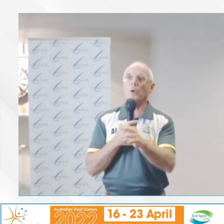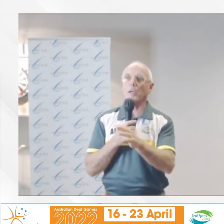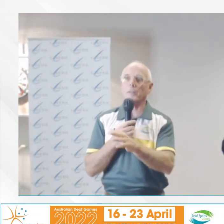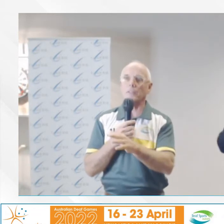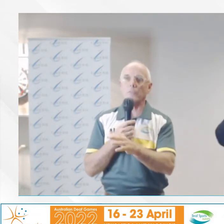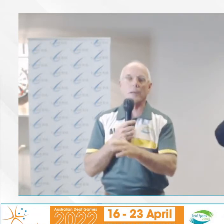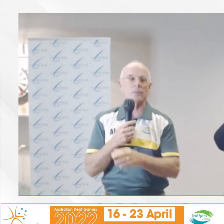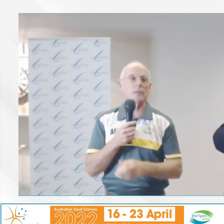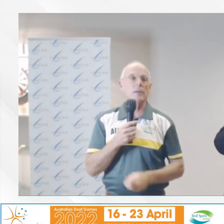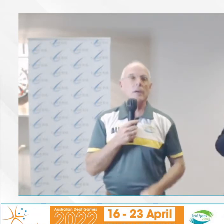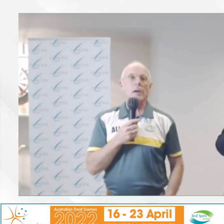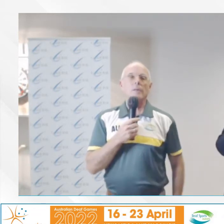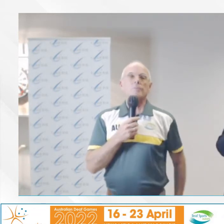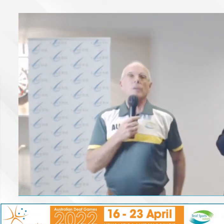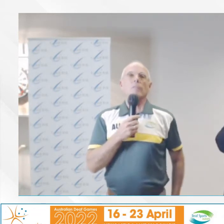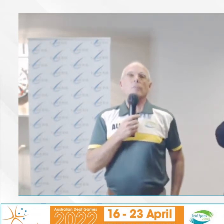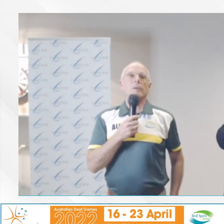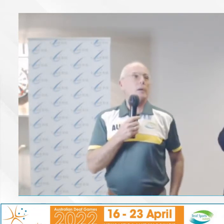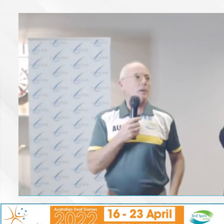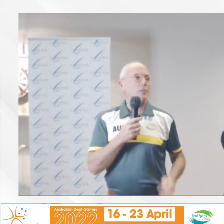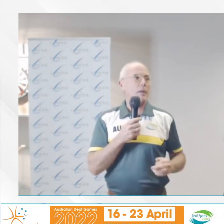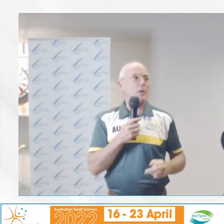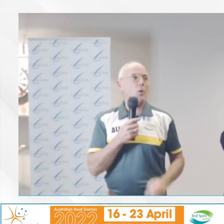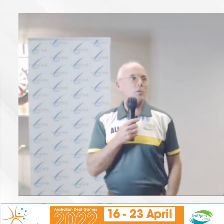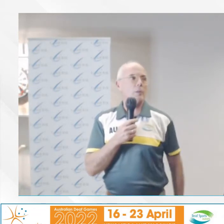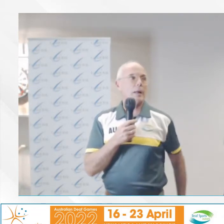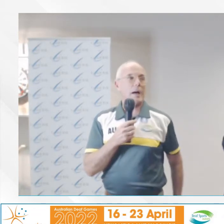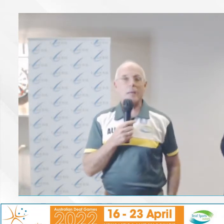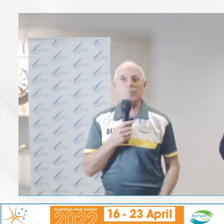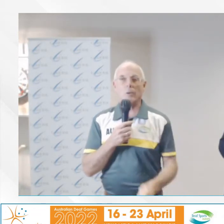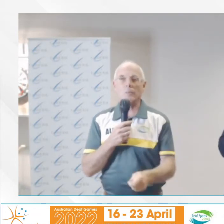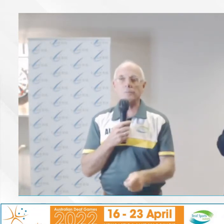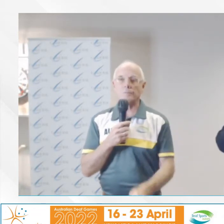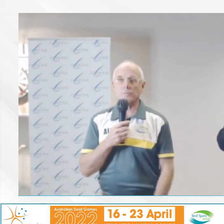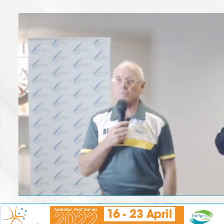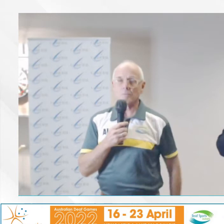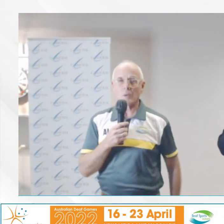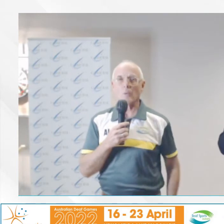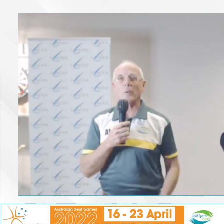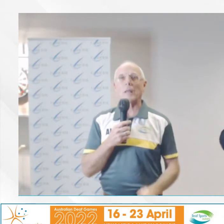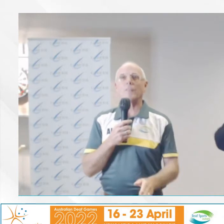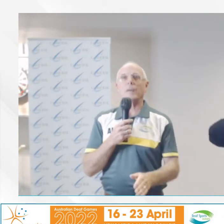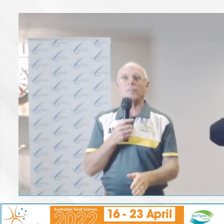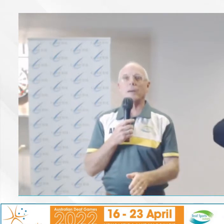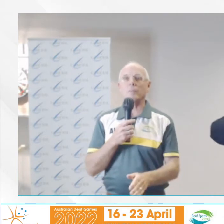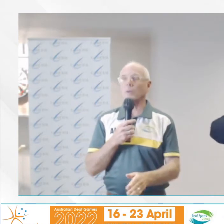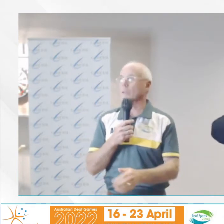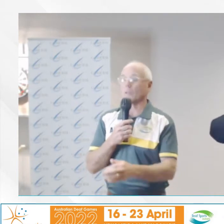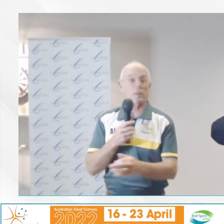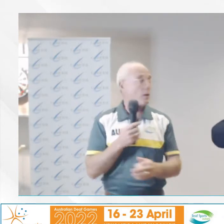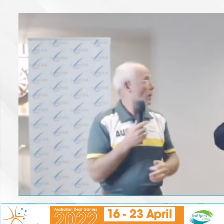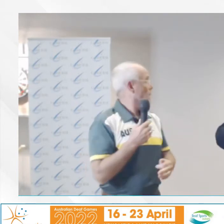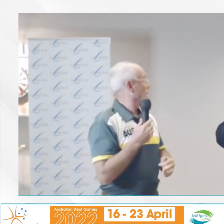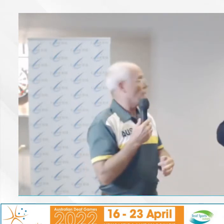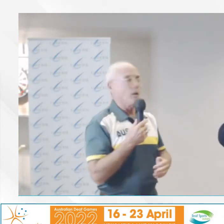in that space but there's another question about eight ball we would love to have eight ball it's